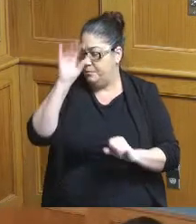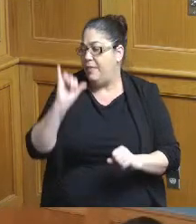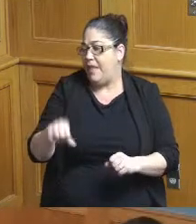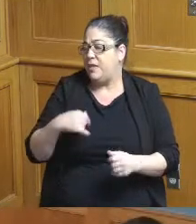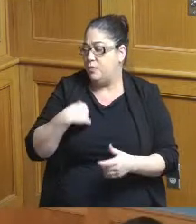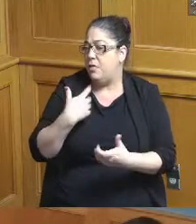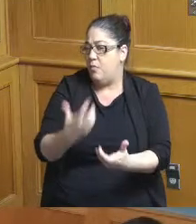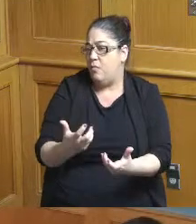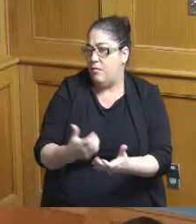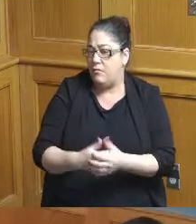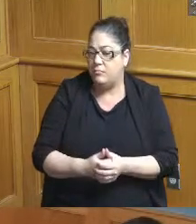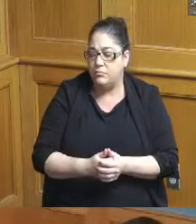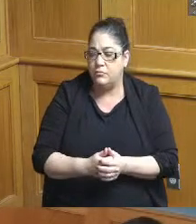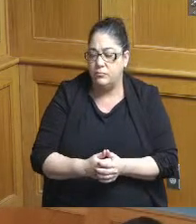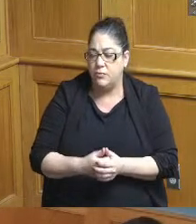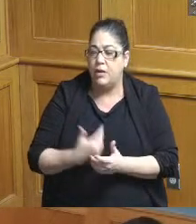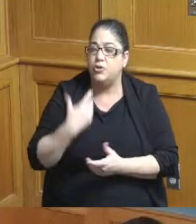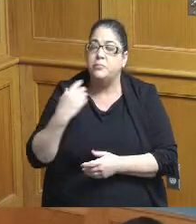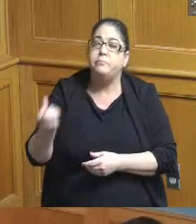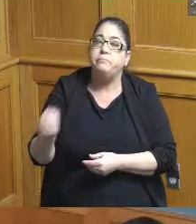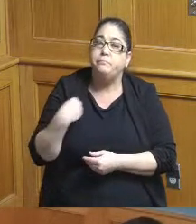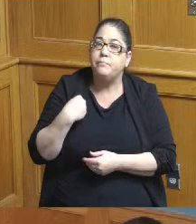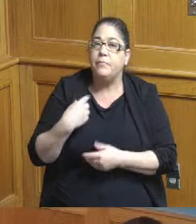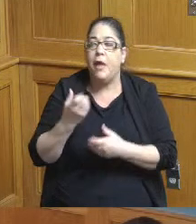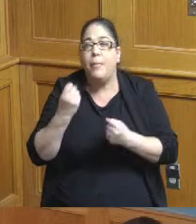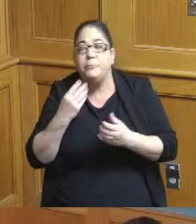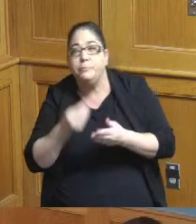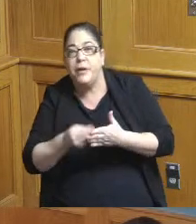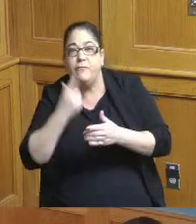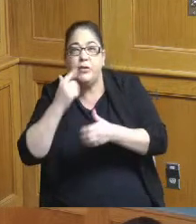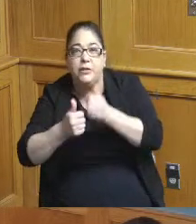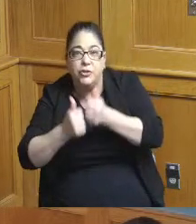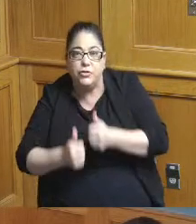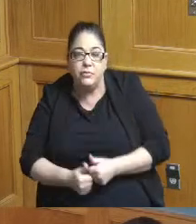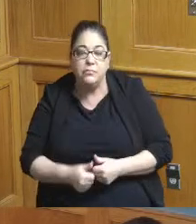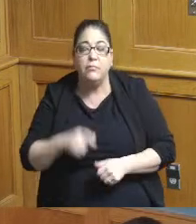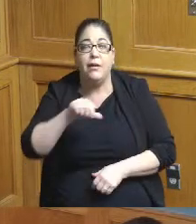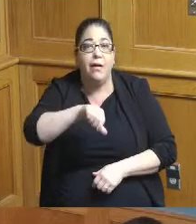when I talked about the money adding the money on but any other Clarity that you can provide